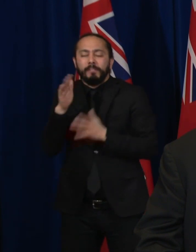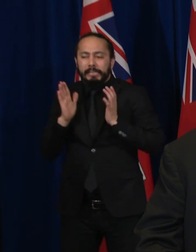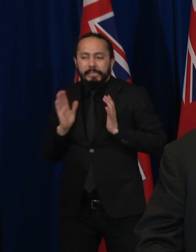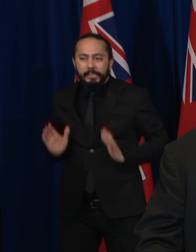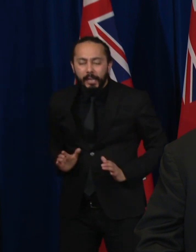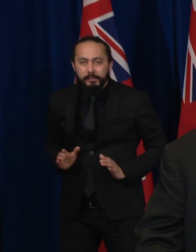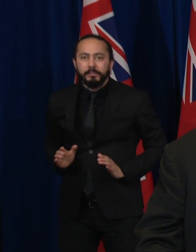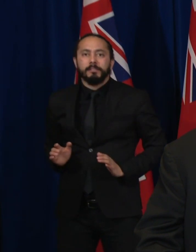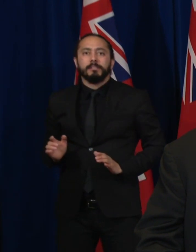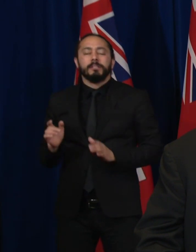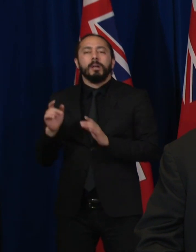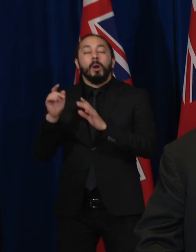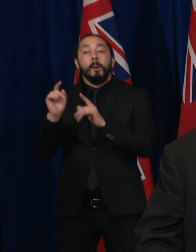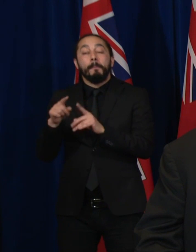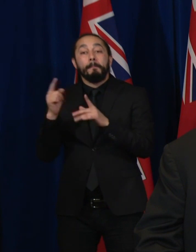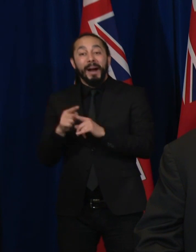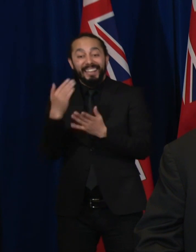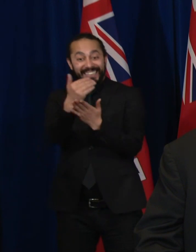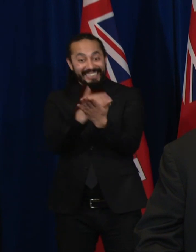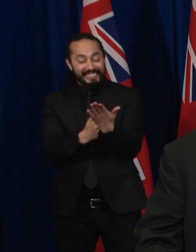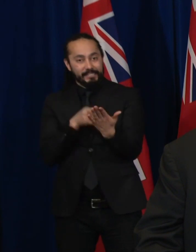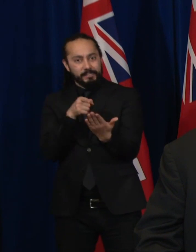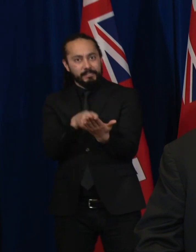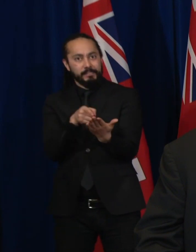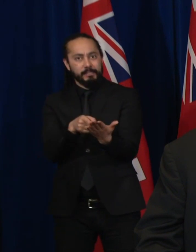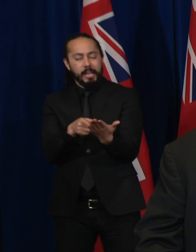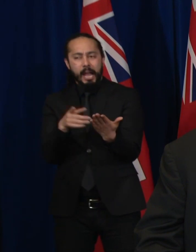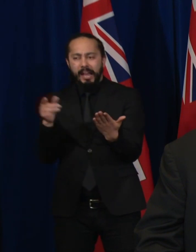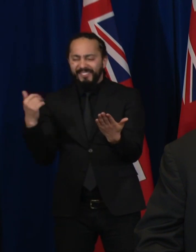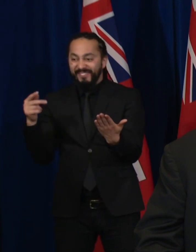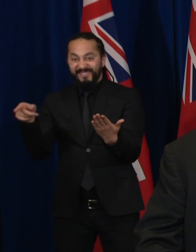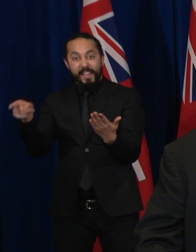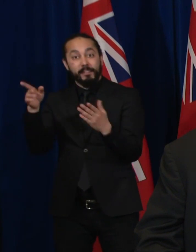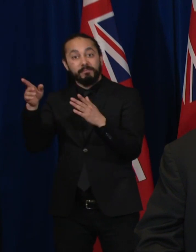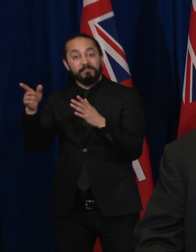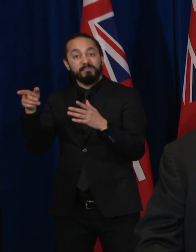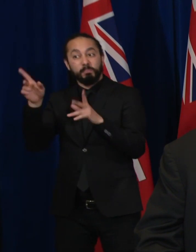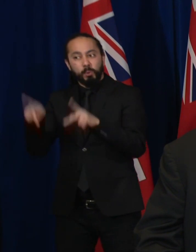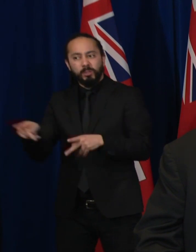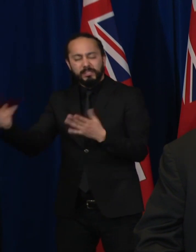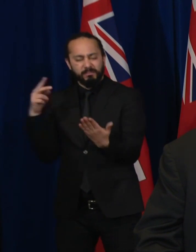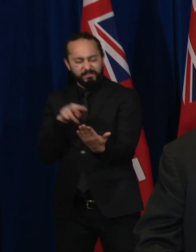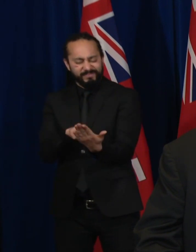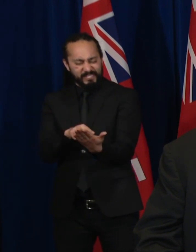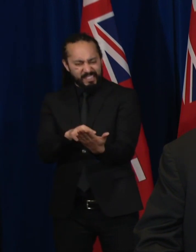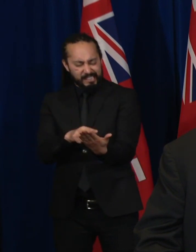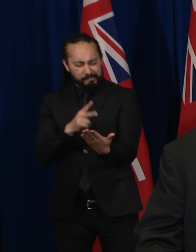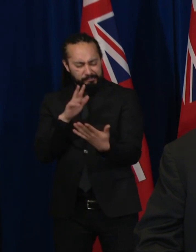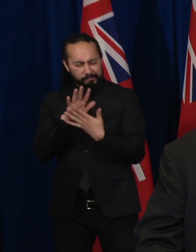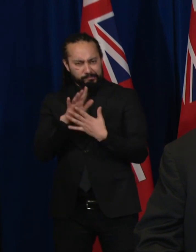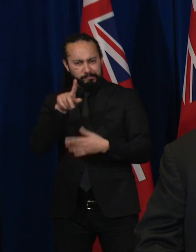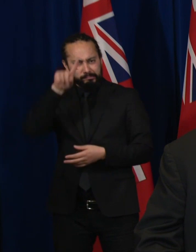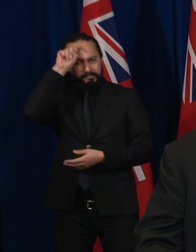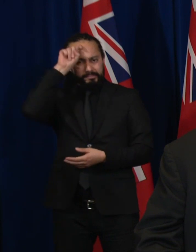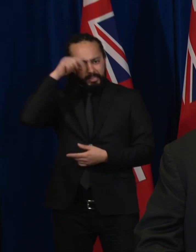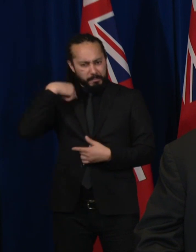you brought out your essential services list they weren't sure if they were allowed to open and they say